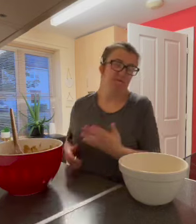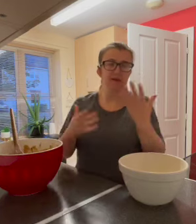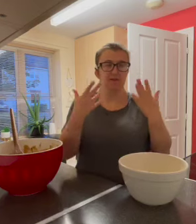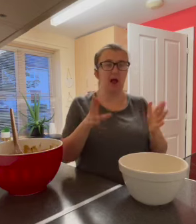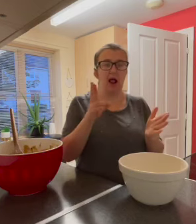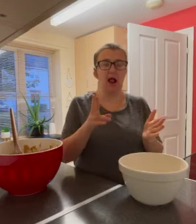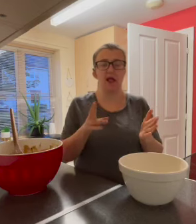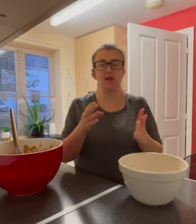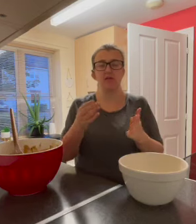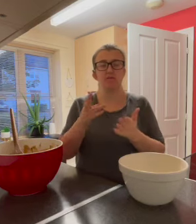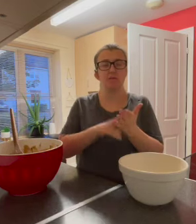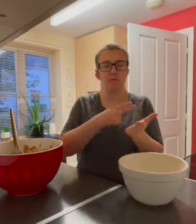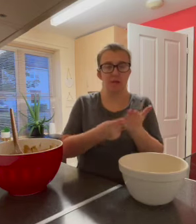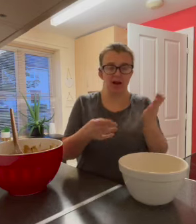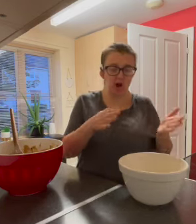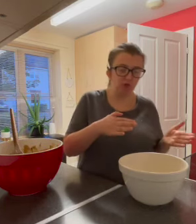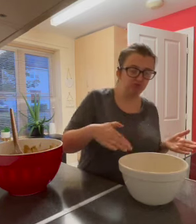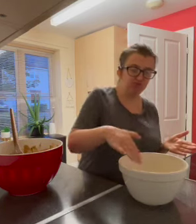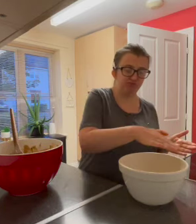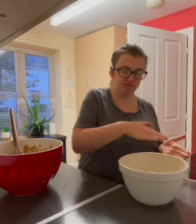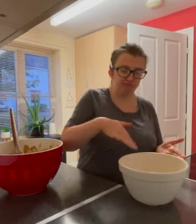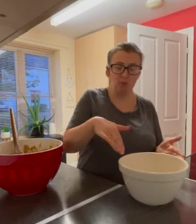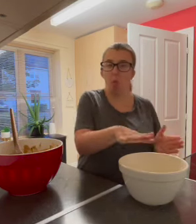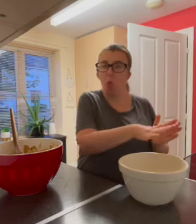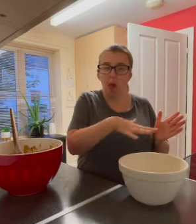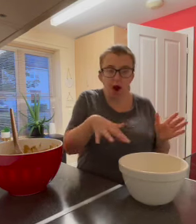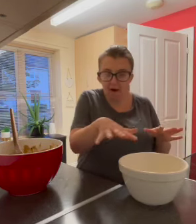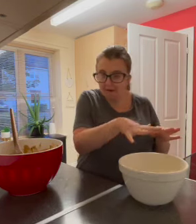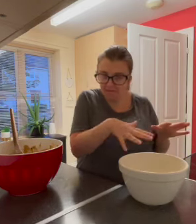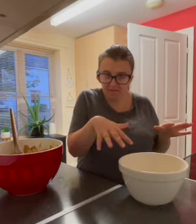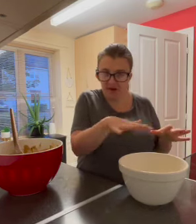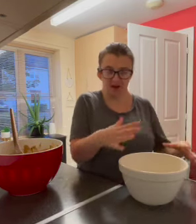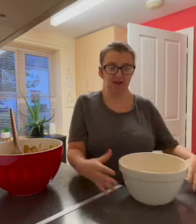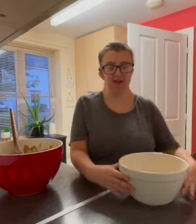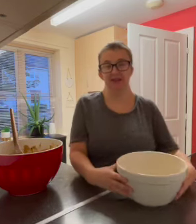I have already grease all over with butter,